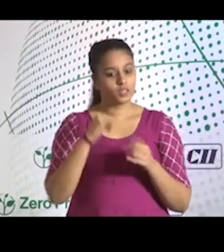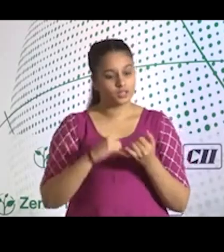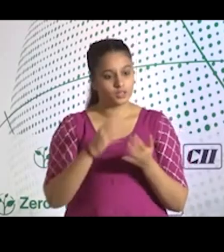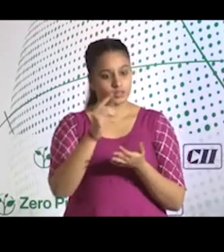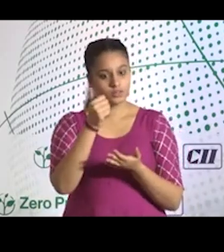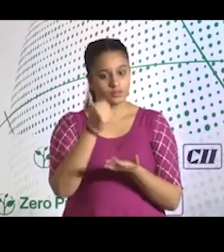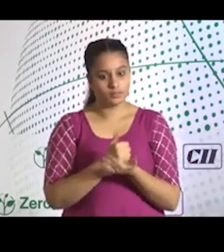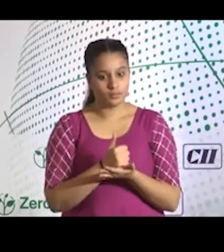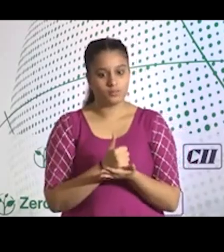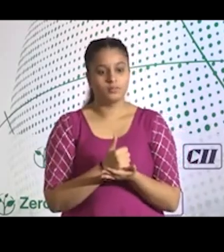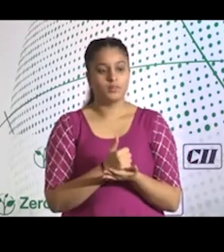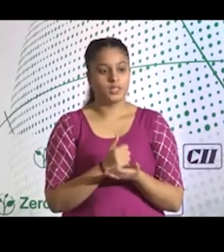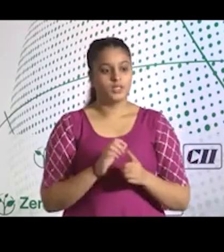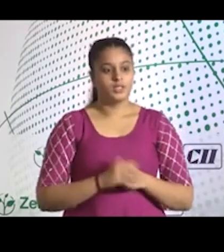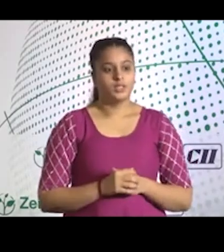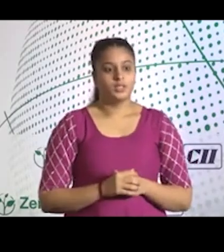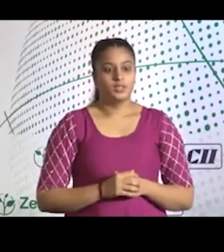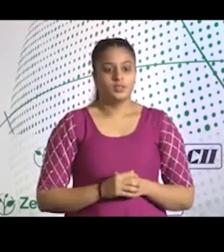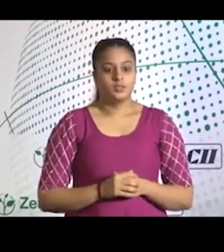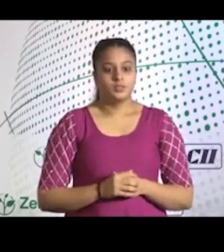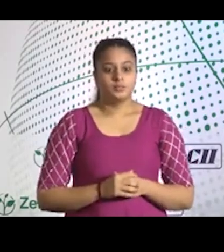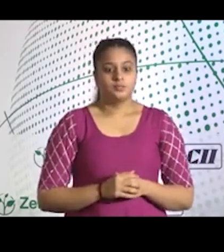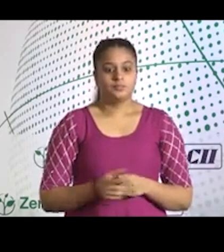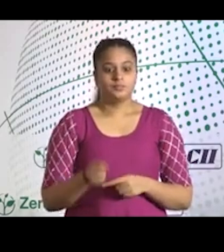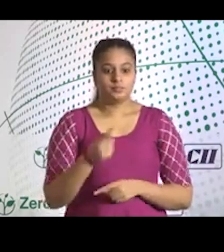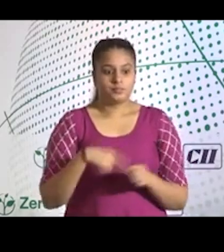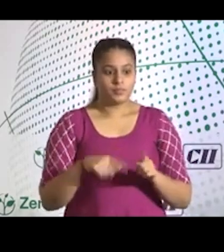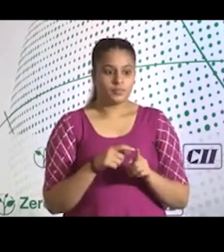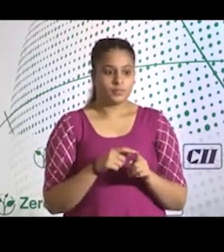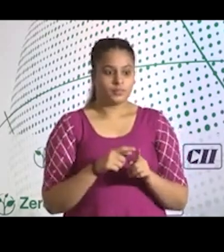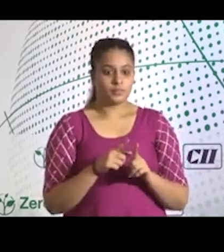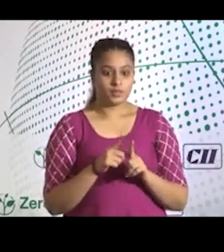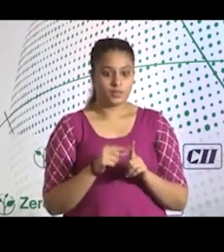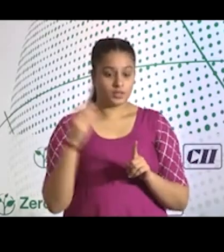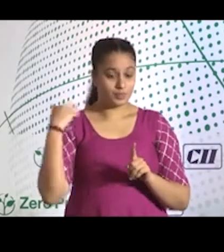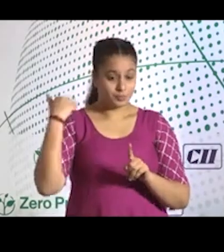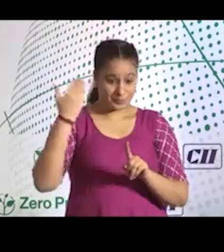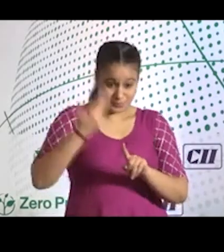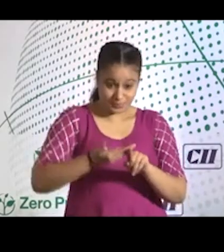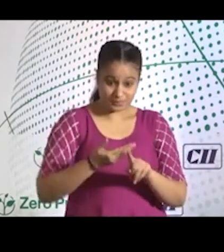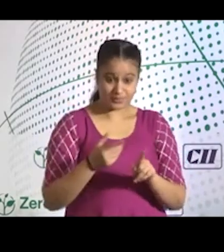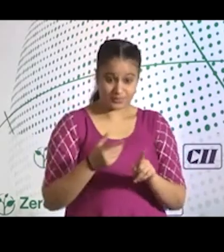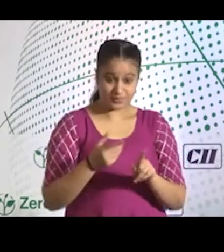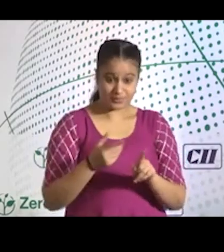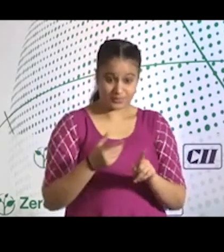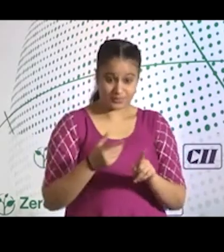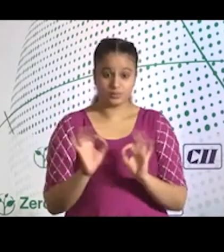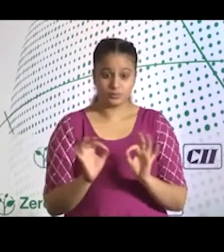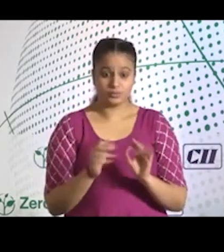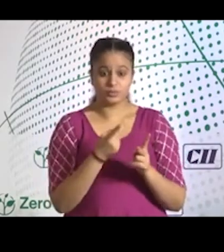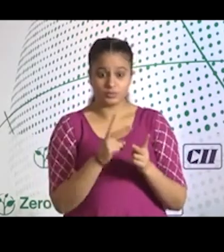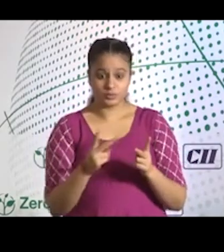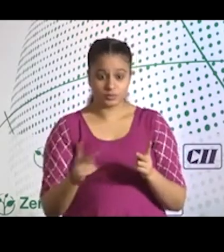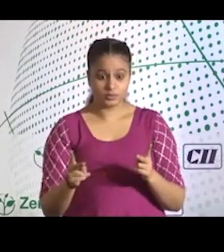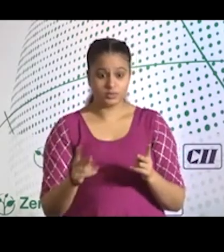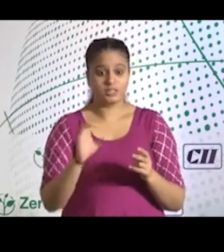and you guys have not only done programs for seed is the ability from a CC islands,